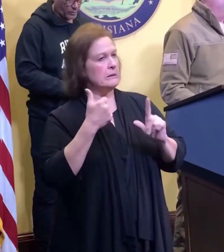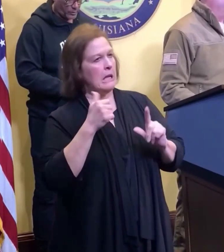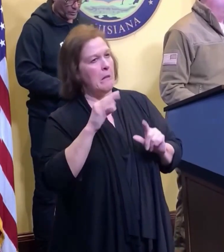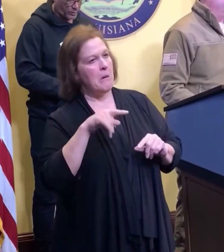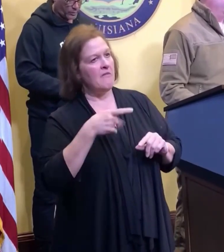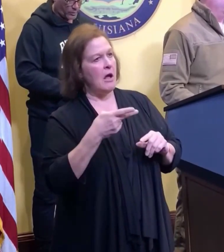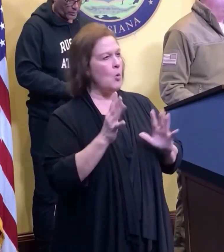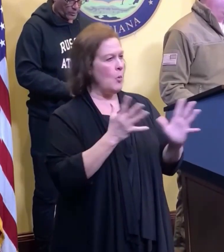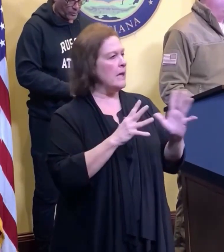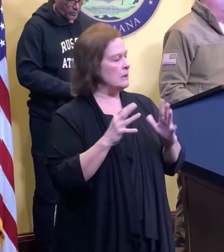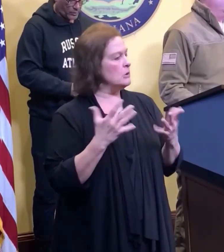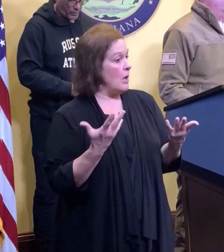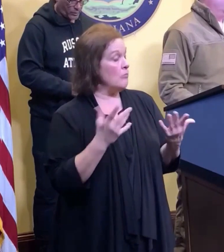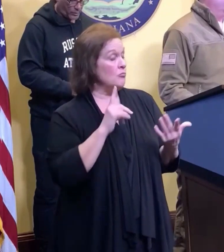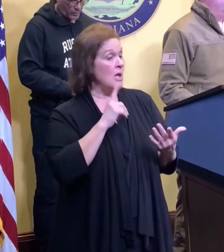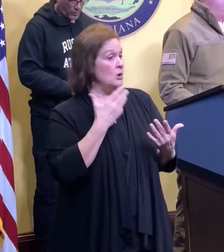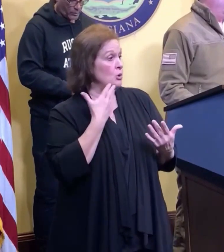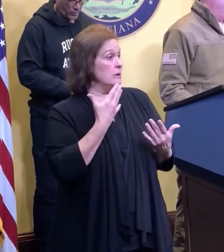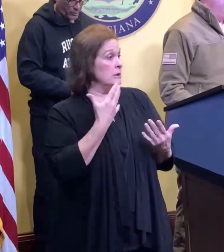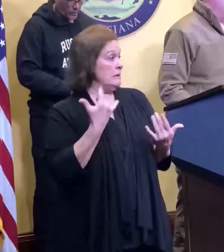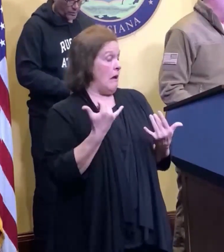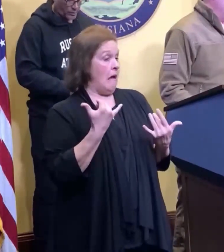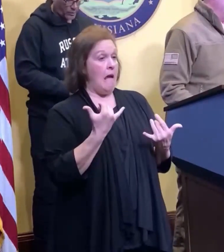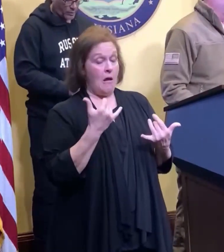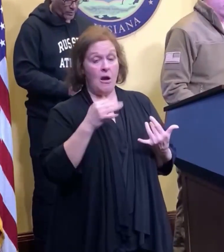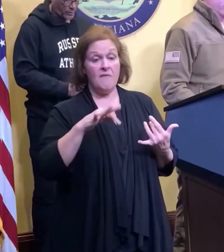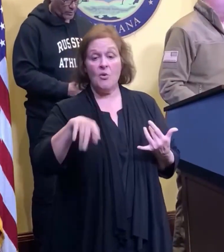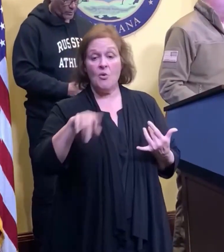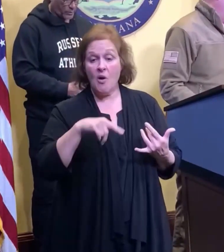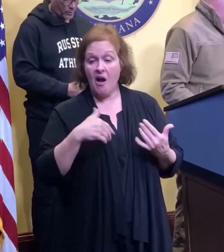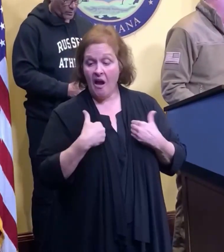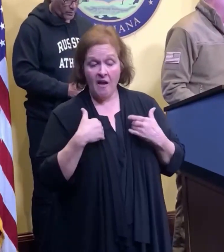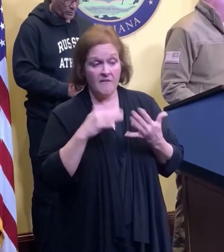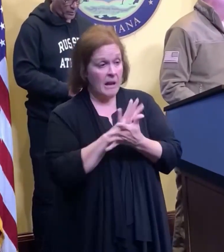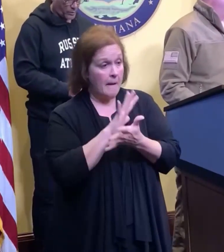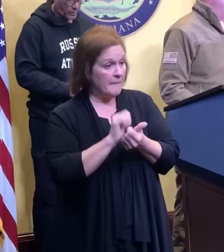winds so this is a good time for those that do have damage in orleans parish or wherever